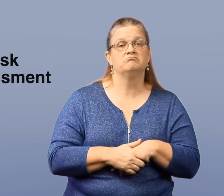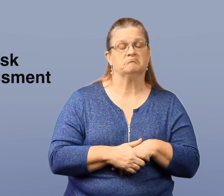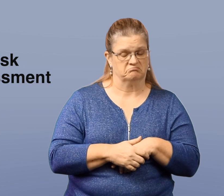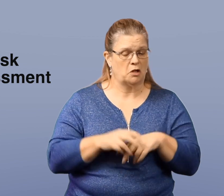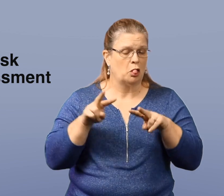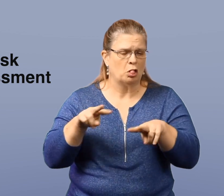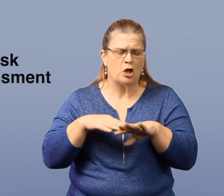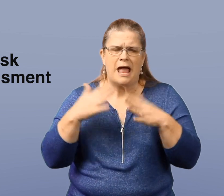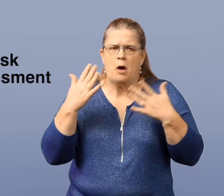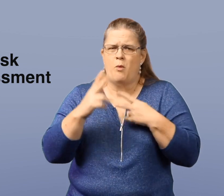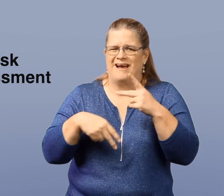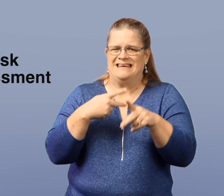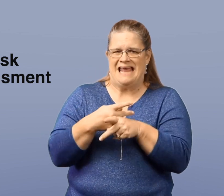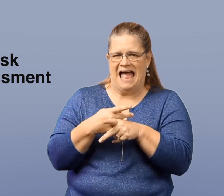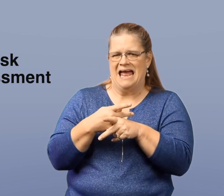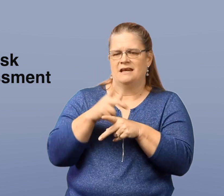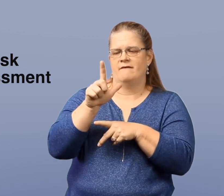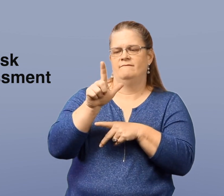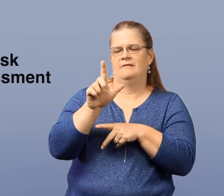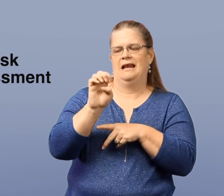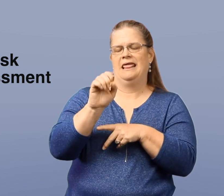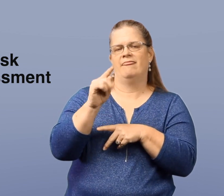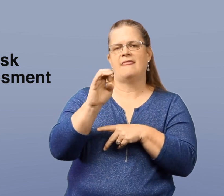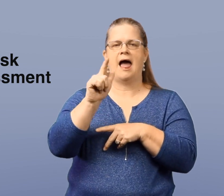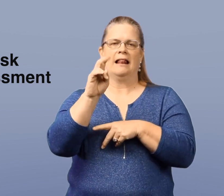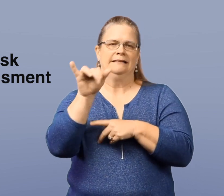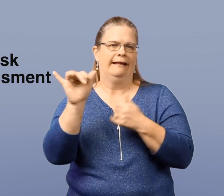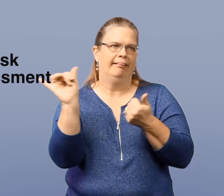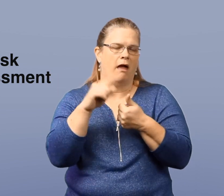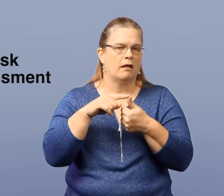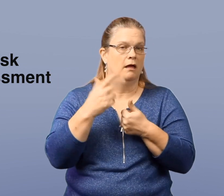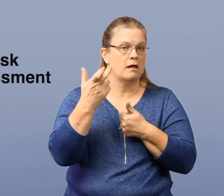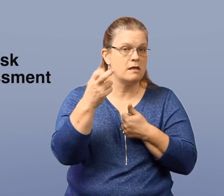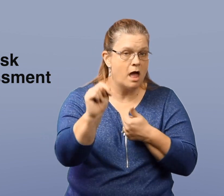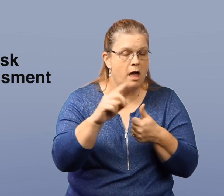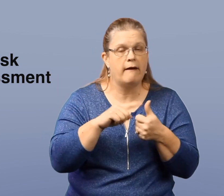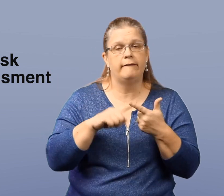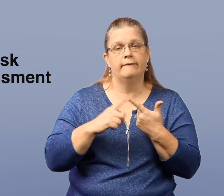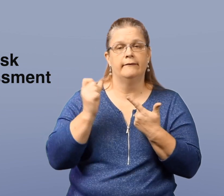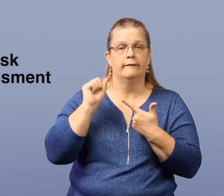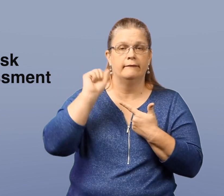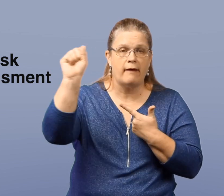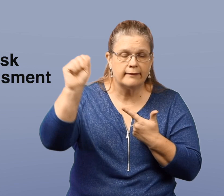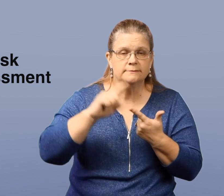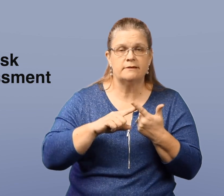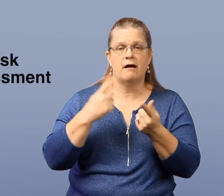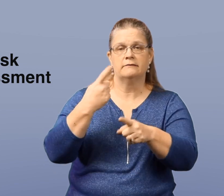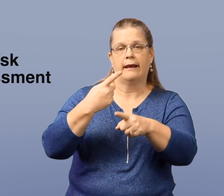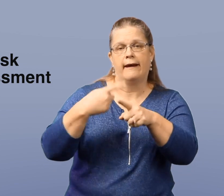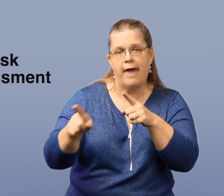and it's level of lethality, including gun, hanging, knives,